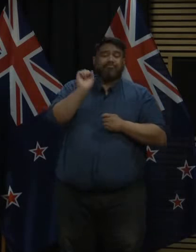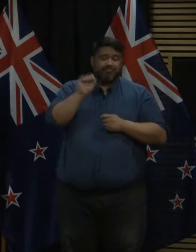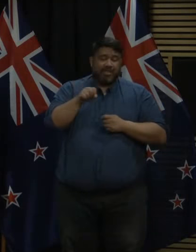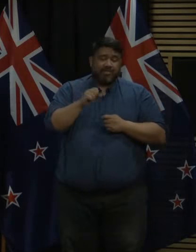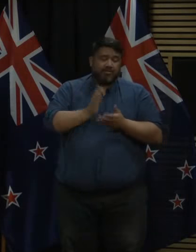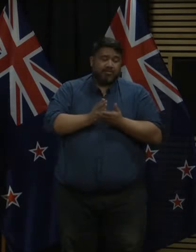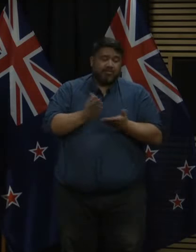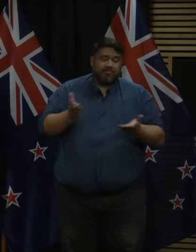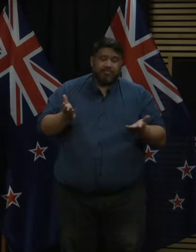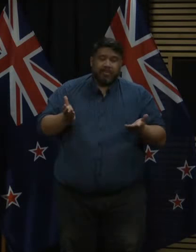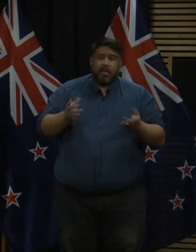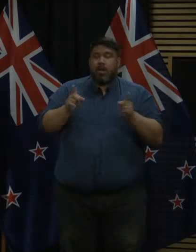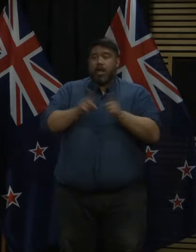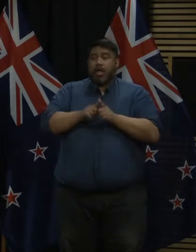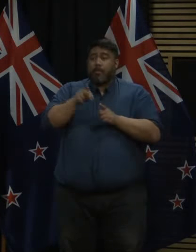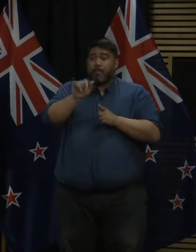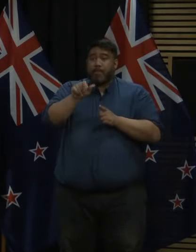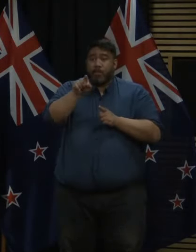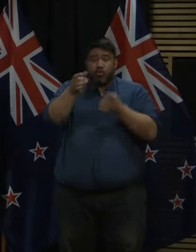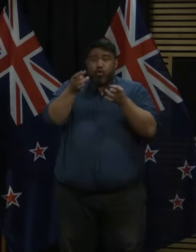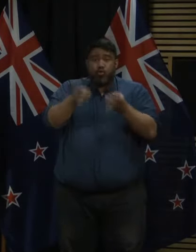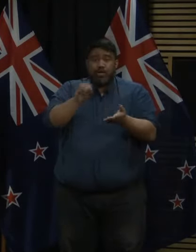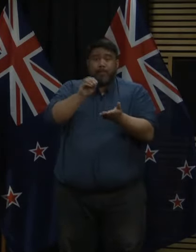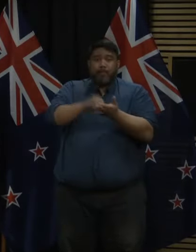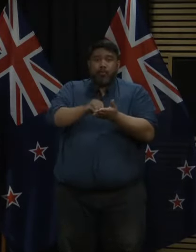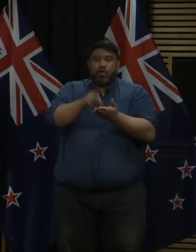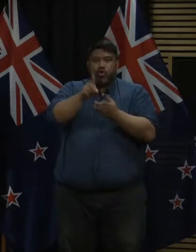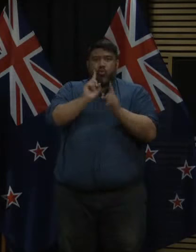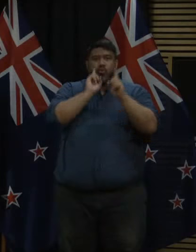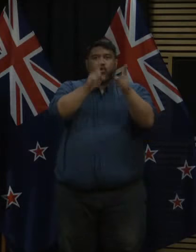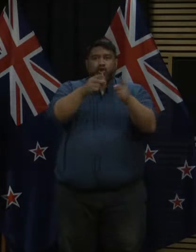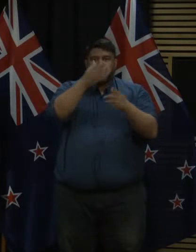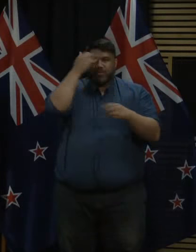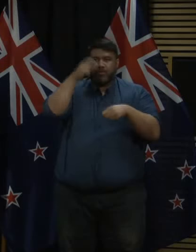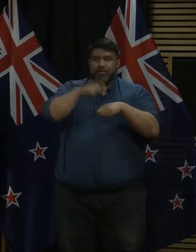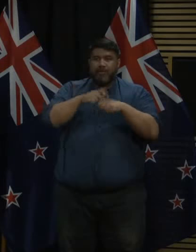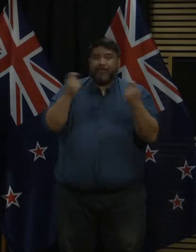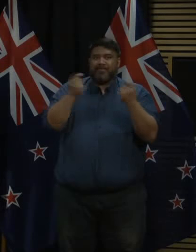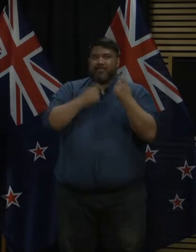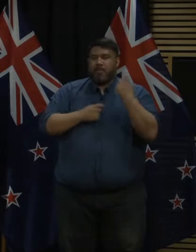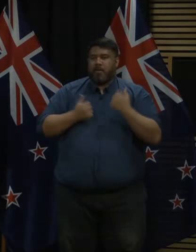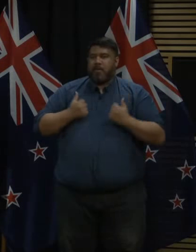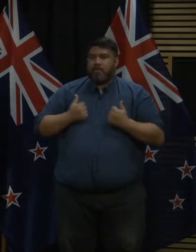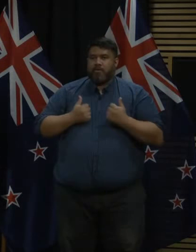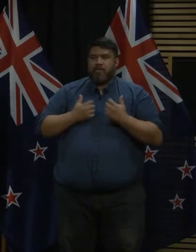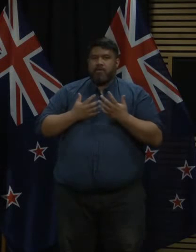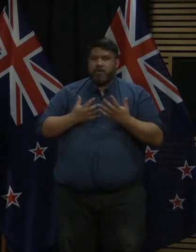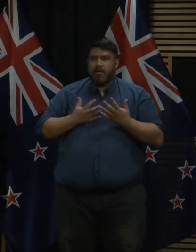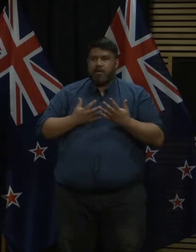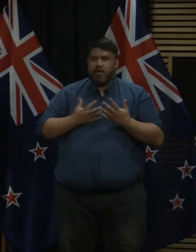for their own purposes.